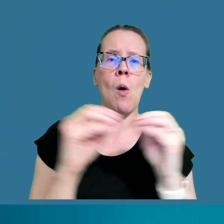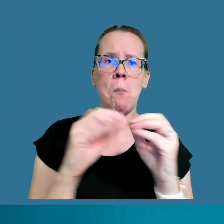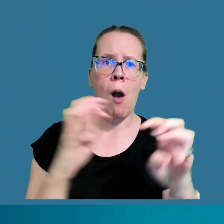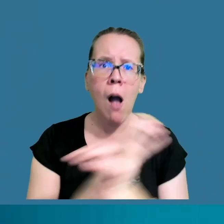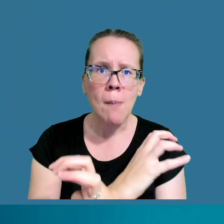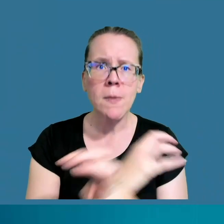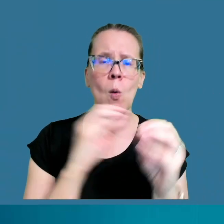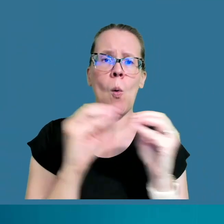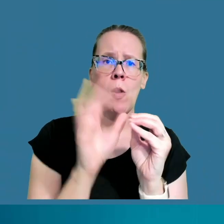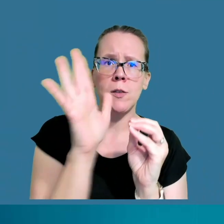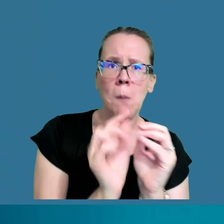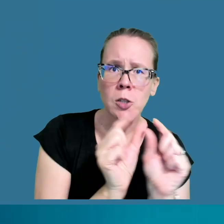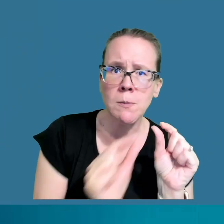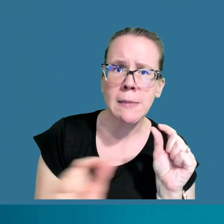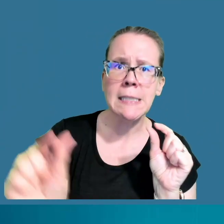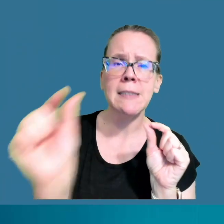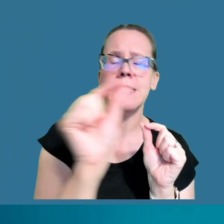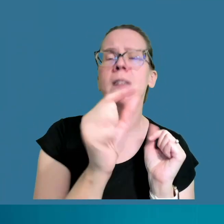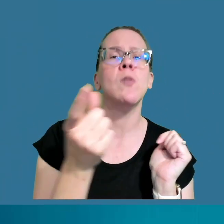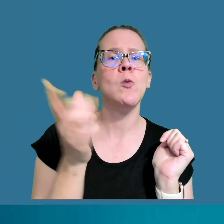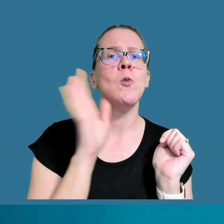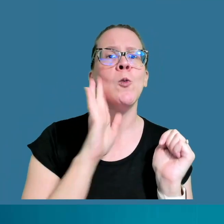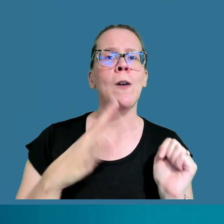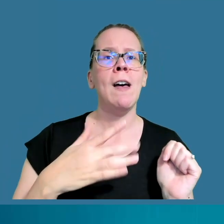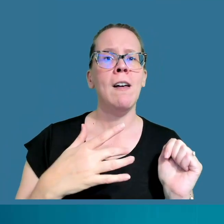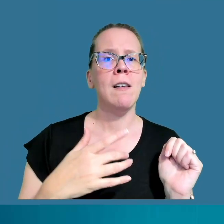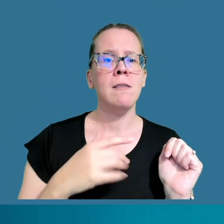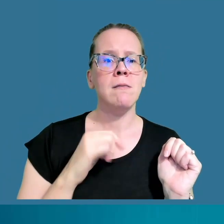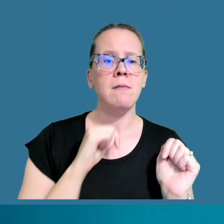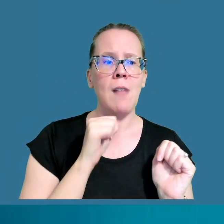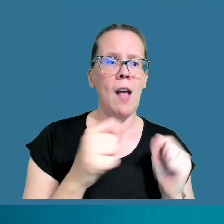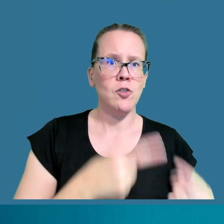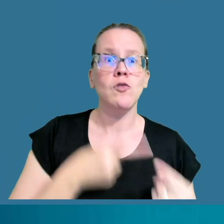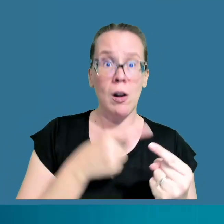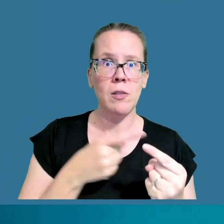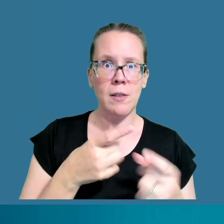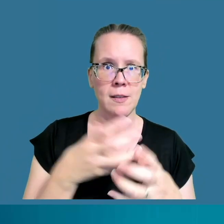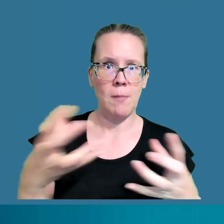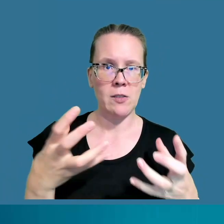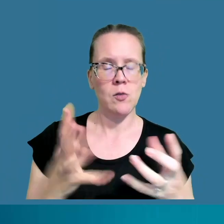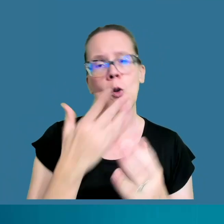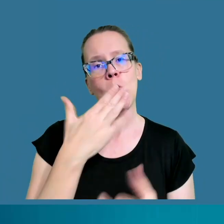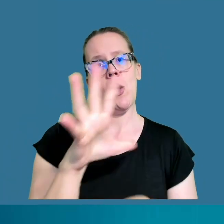up. So learn that habit now, and then later you can foundation paper piece anything,